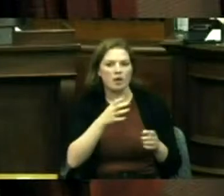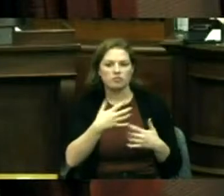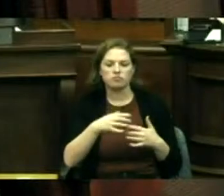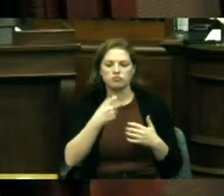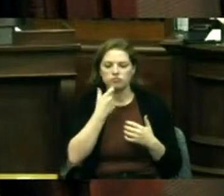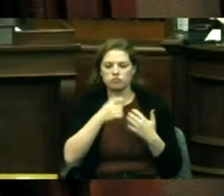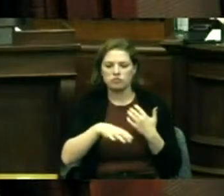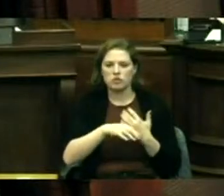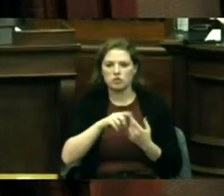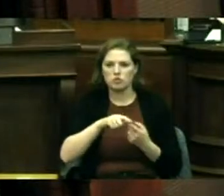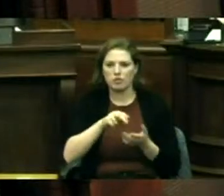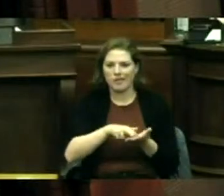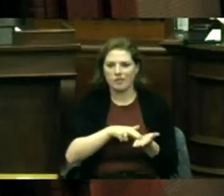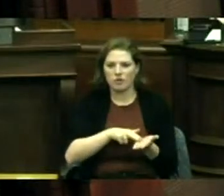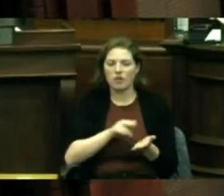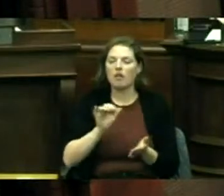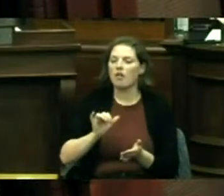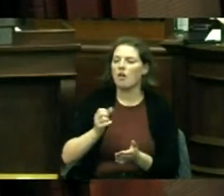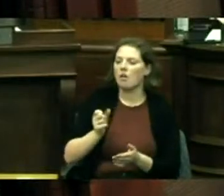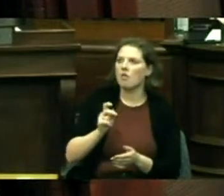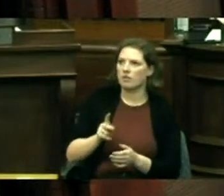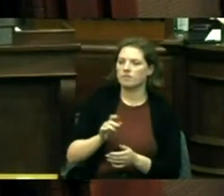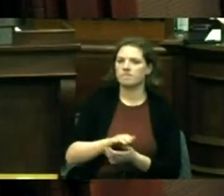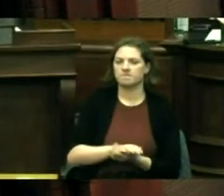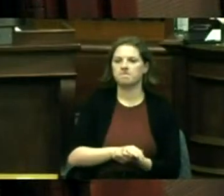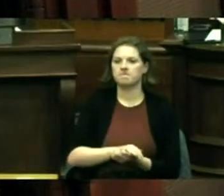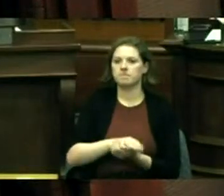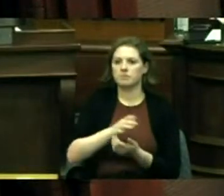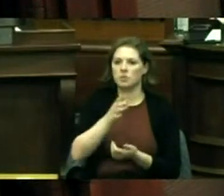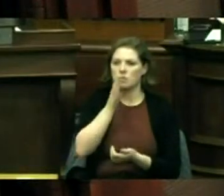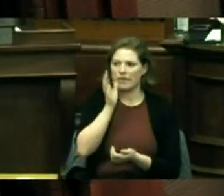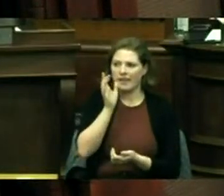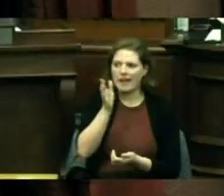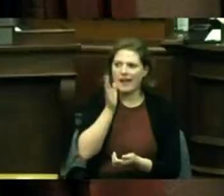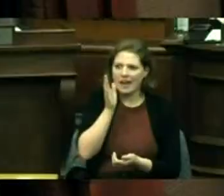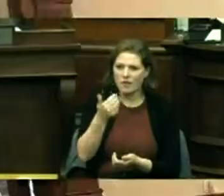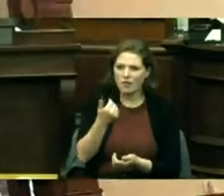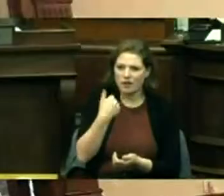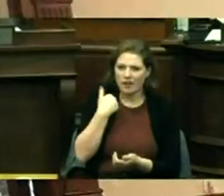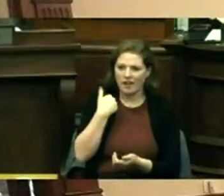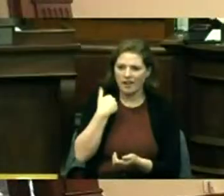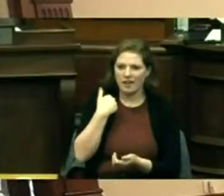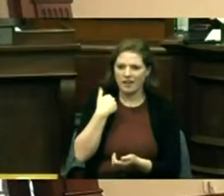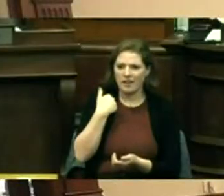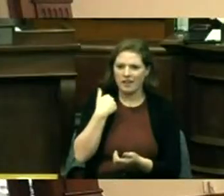been the case for a long time? No. Eco Park is a new addition